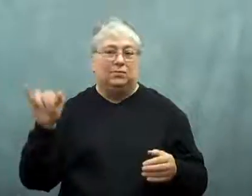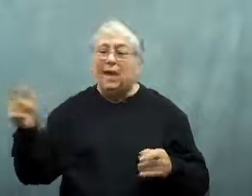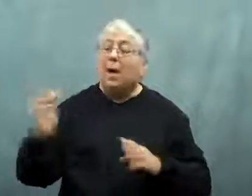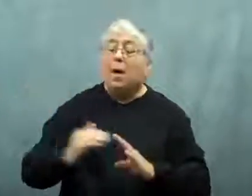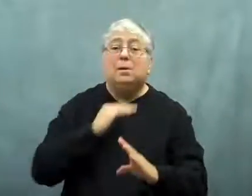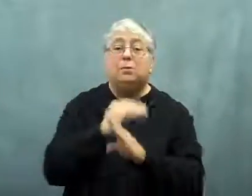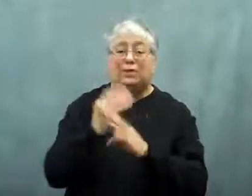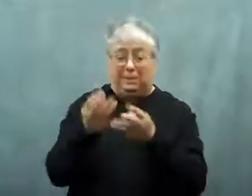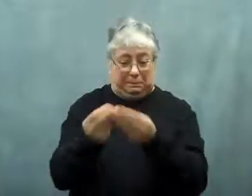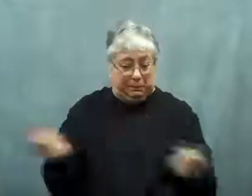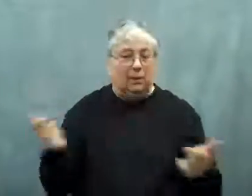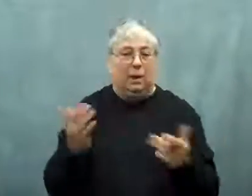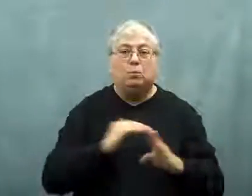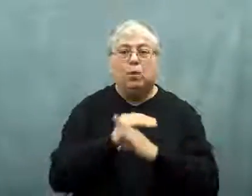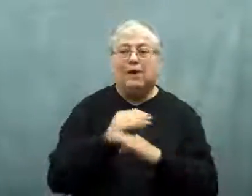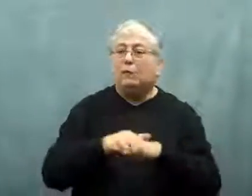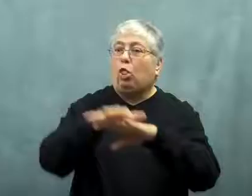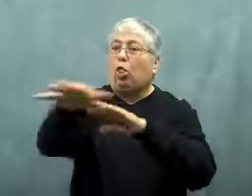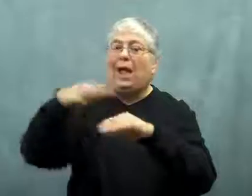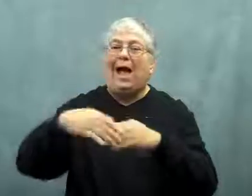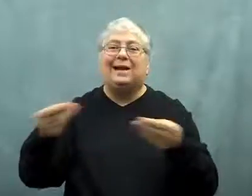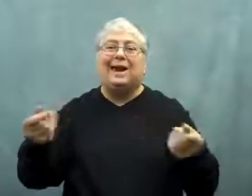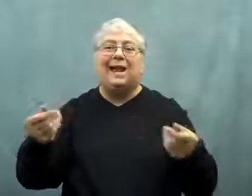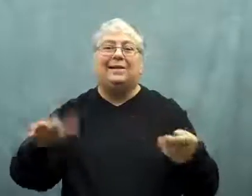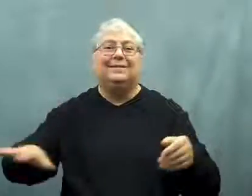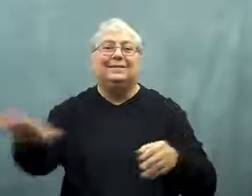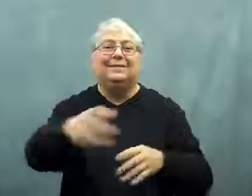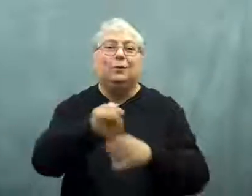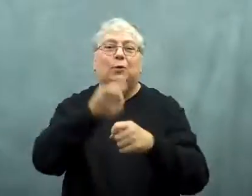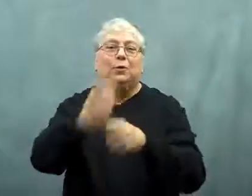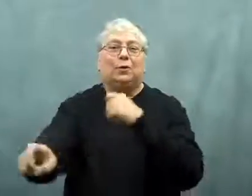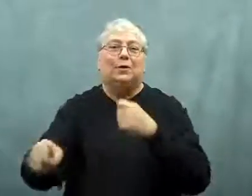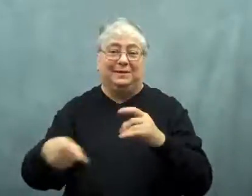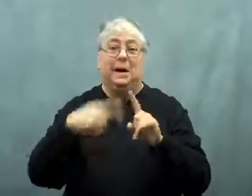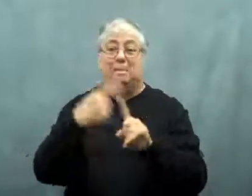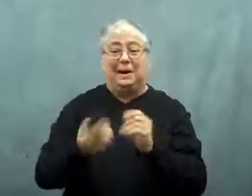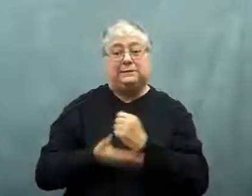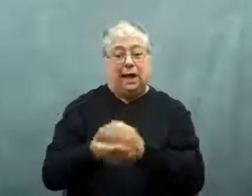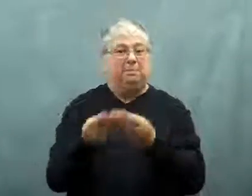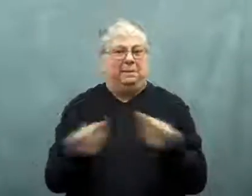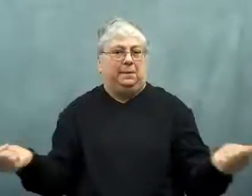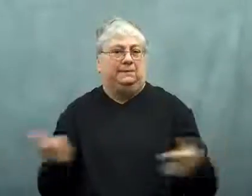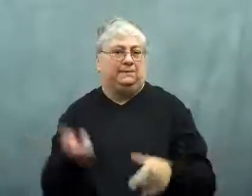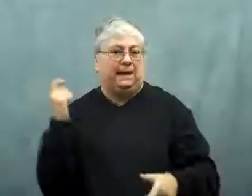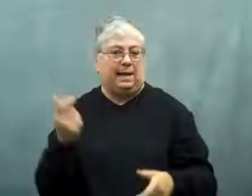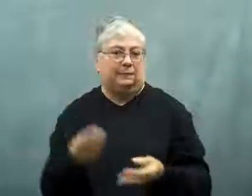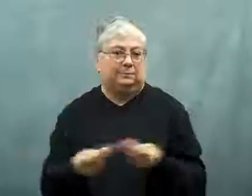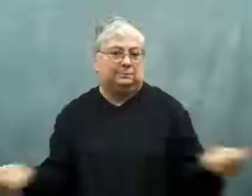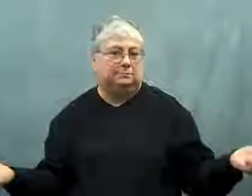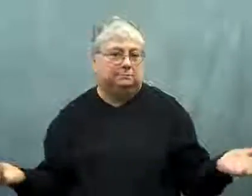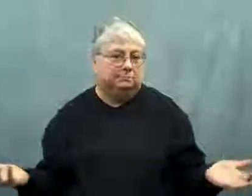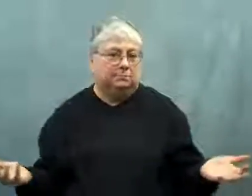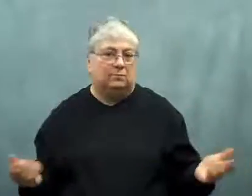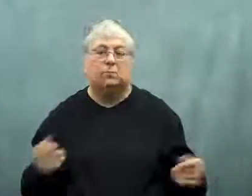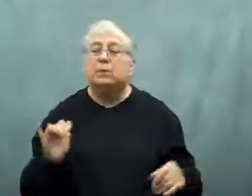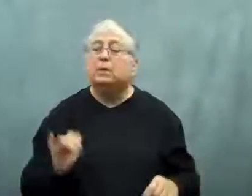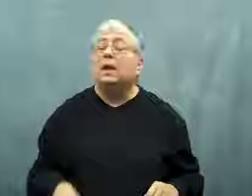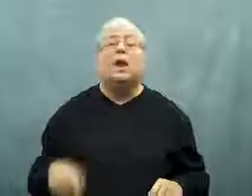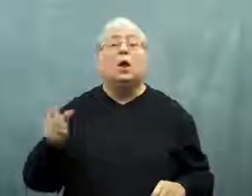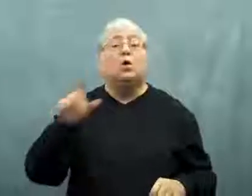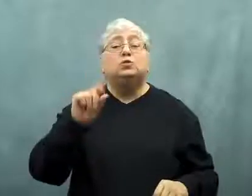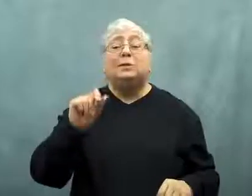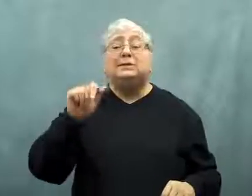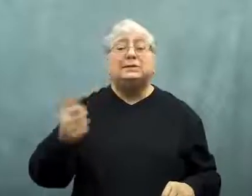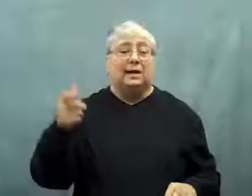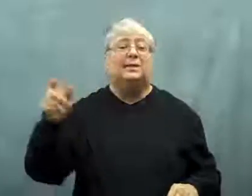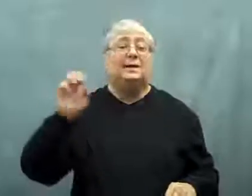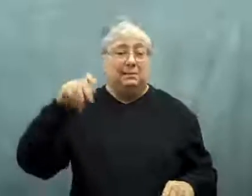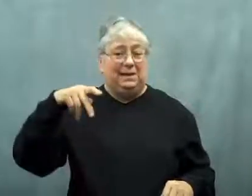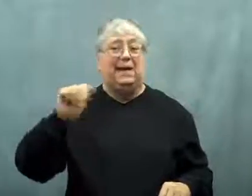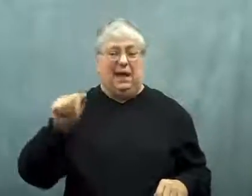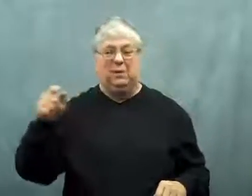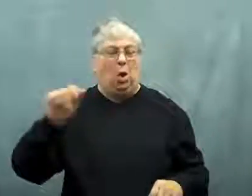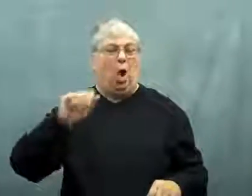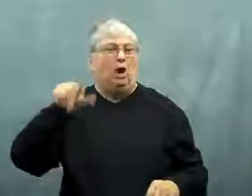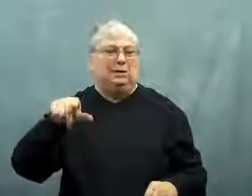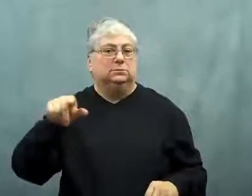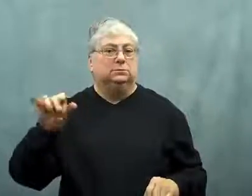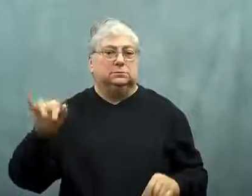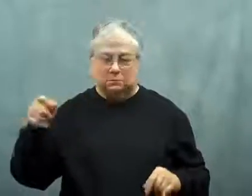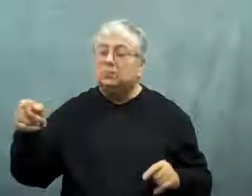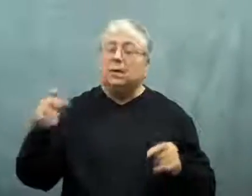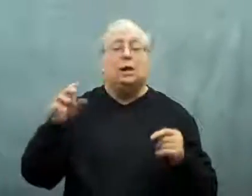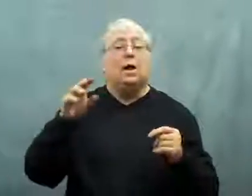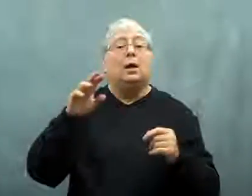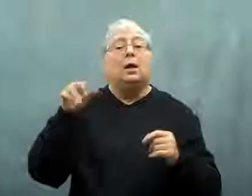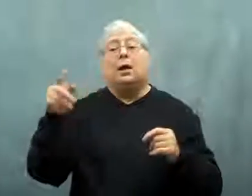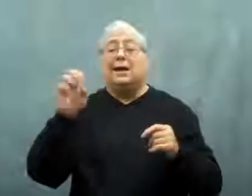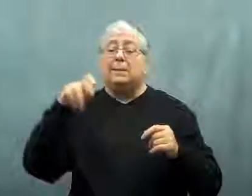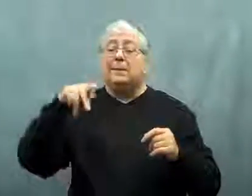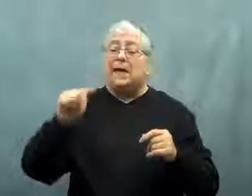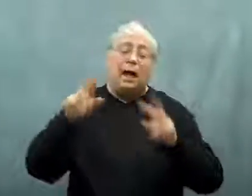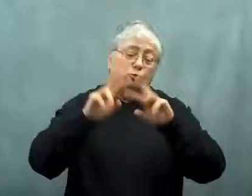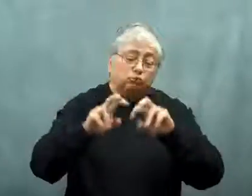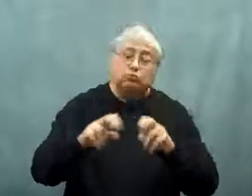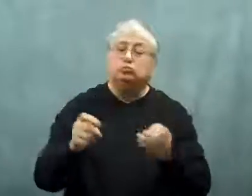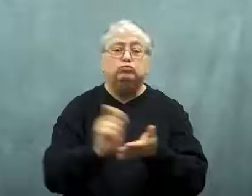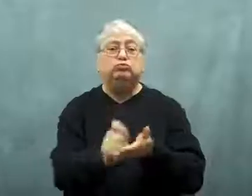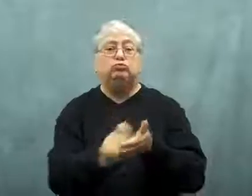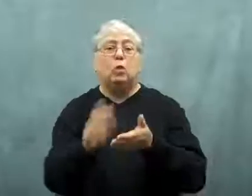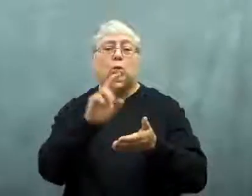It breaks down the oil quickly and keeps it from reaching land.